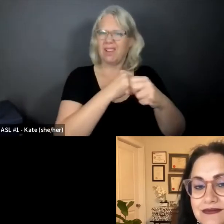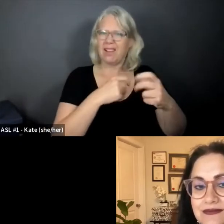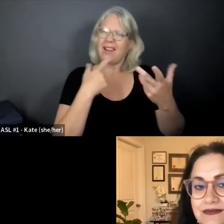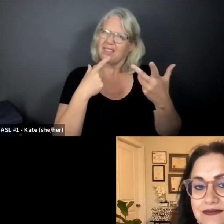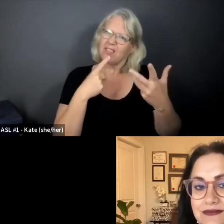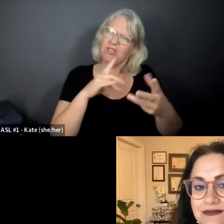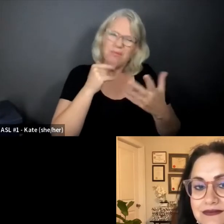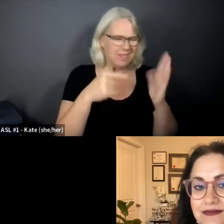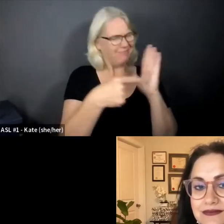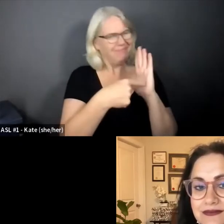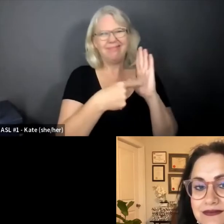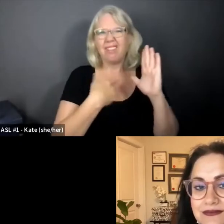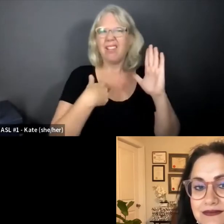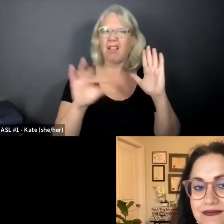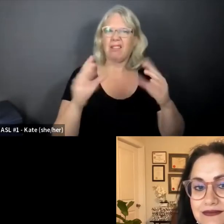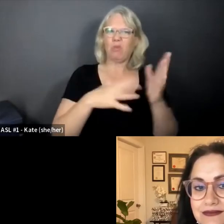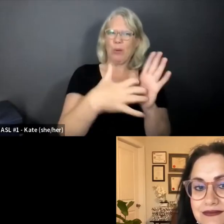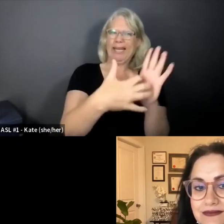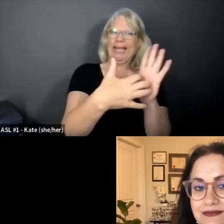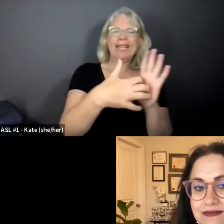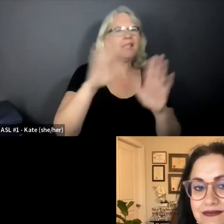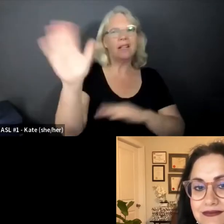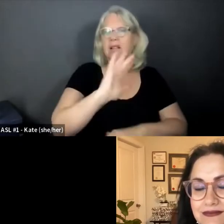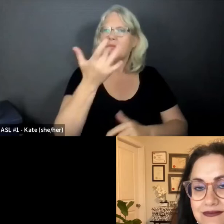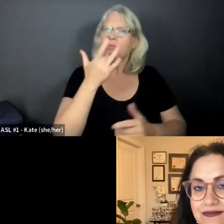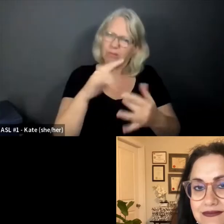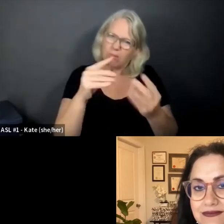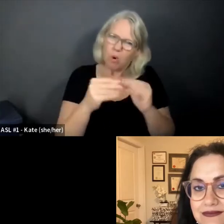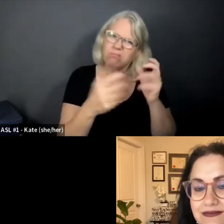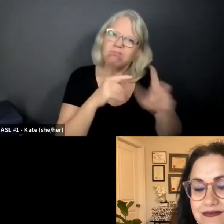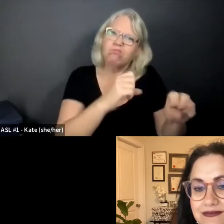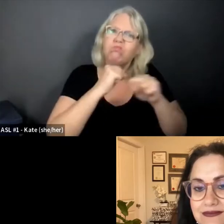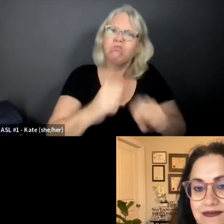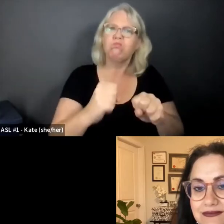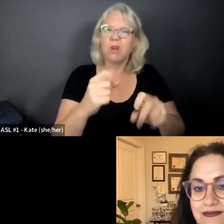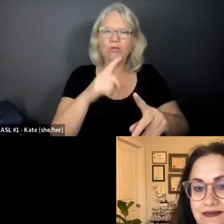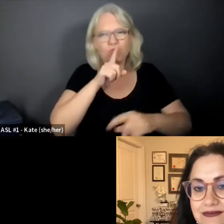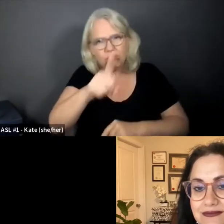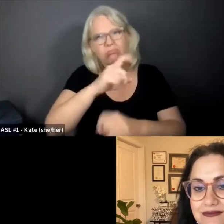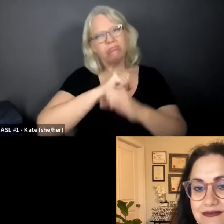PROTECTION TO PERSONS WITH DISABILITIES IN ONTARIO.